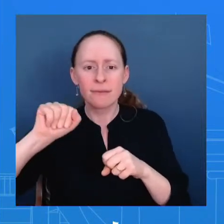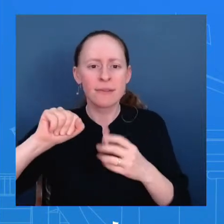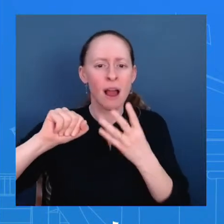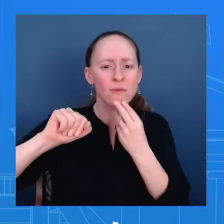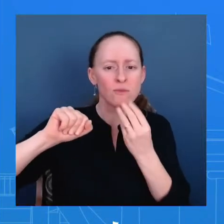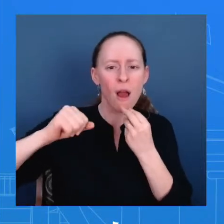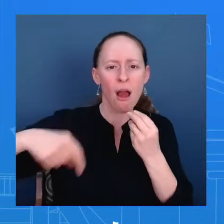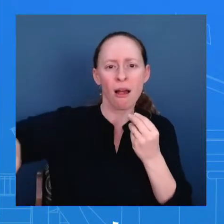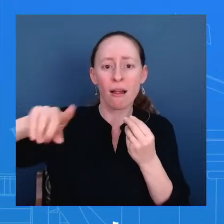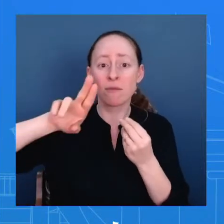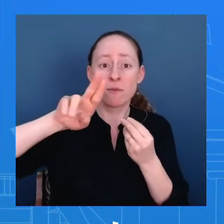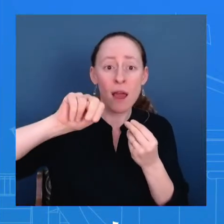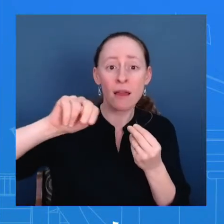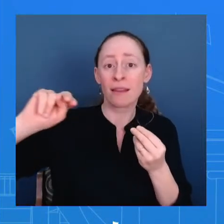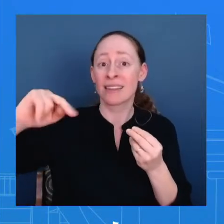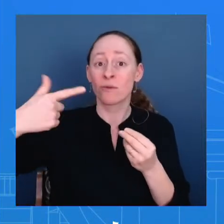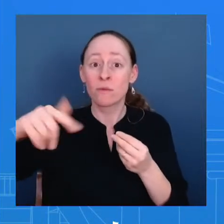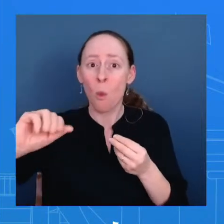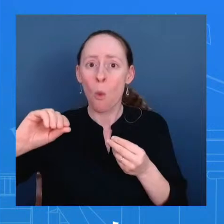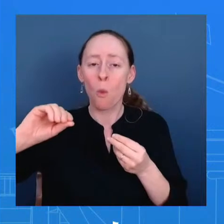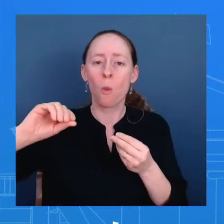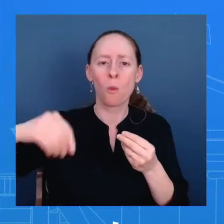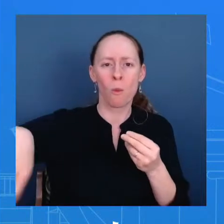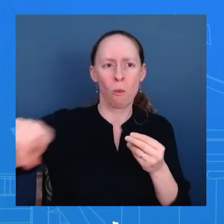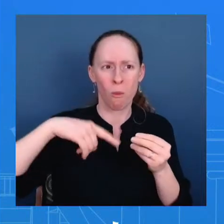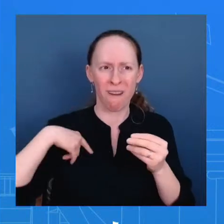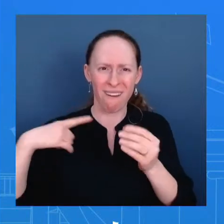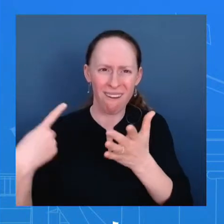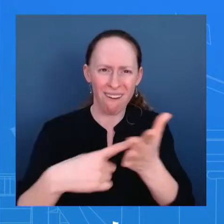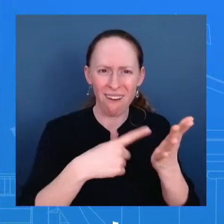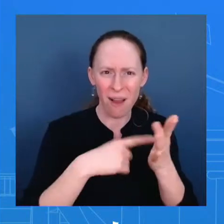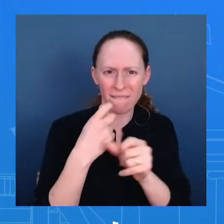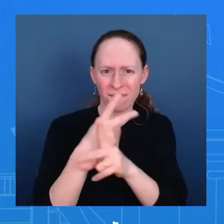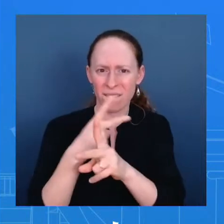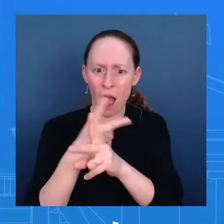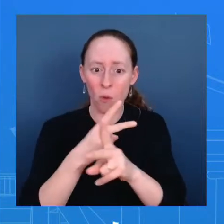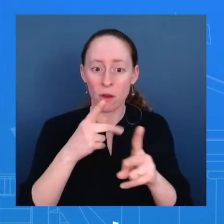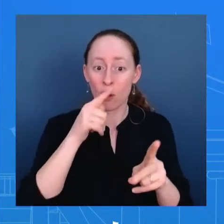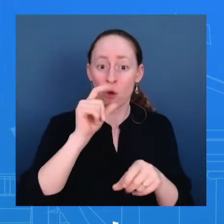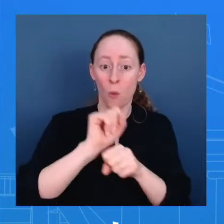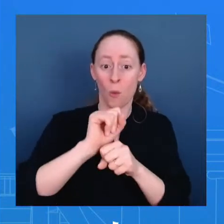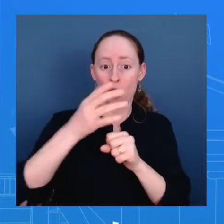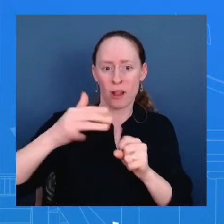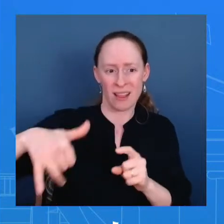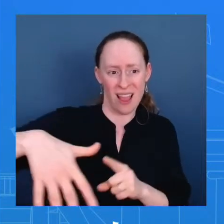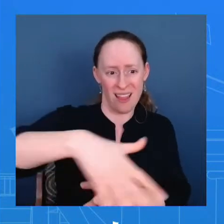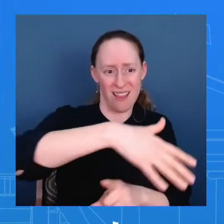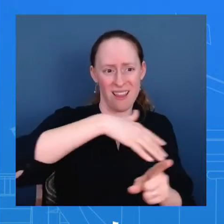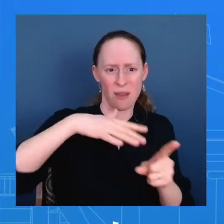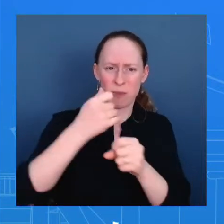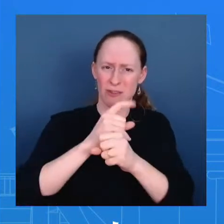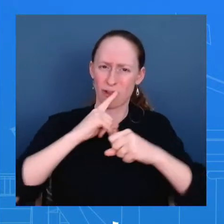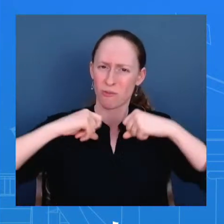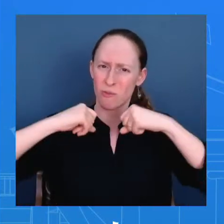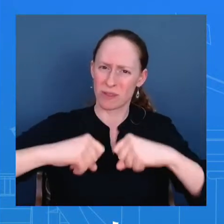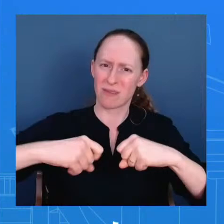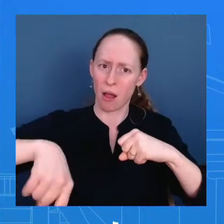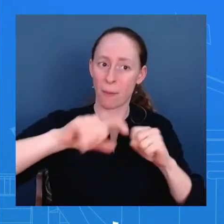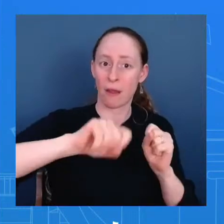to ensure humanitarian workers are protected and we con- -- we continue to get that aid in. You heard from the National Security Advisor just mo-